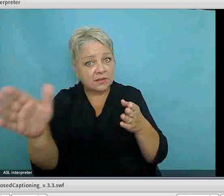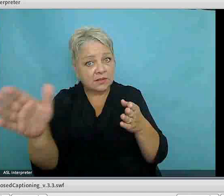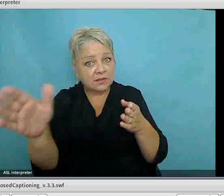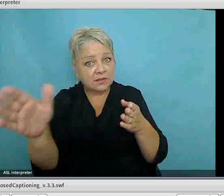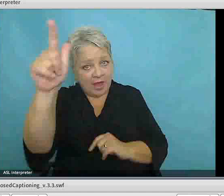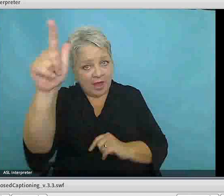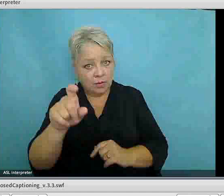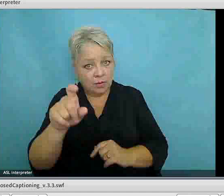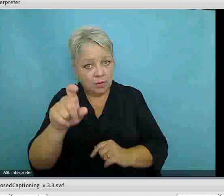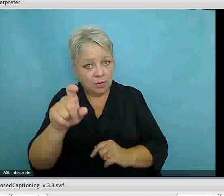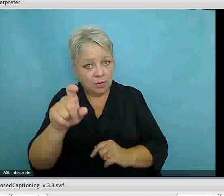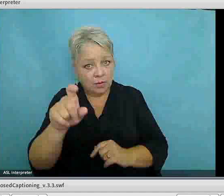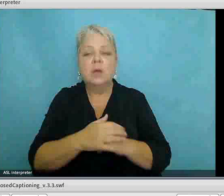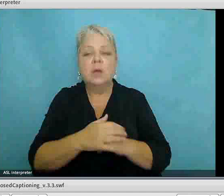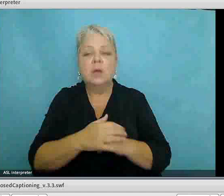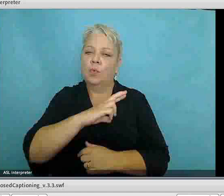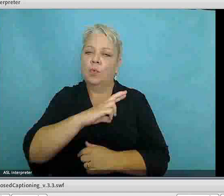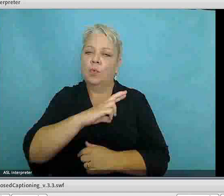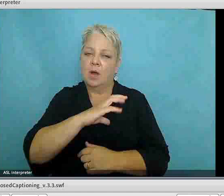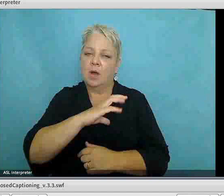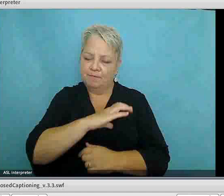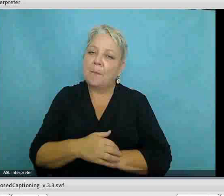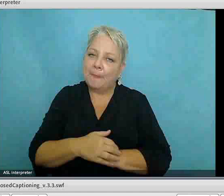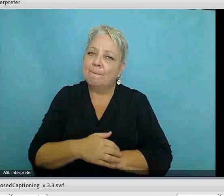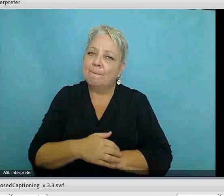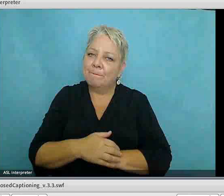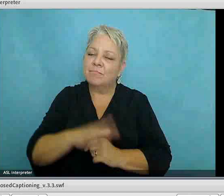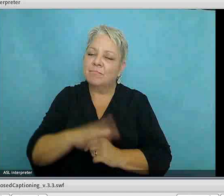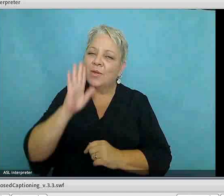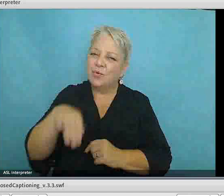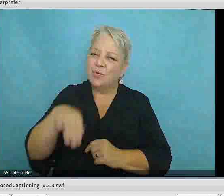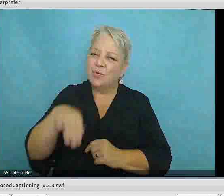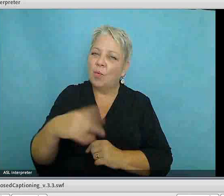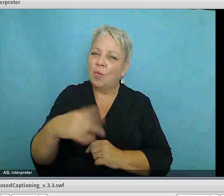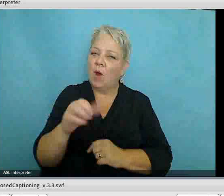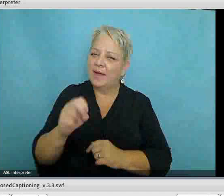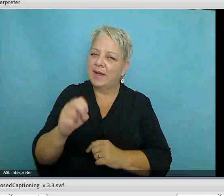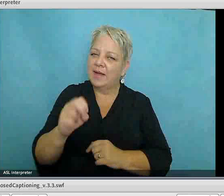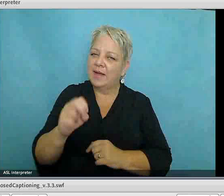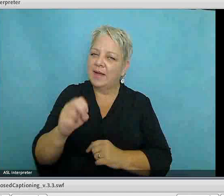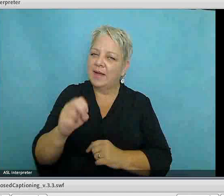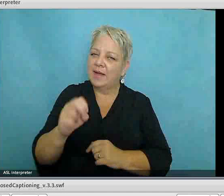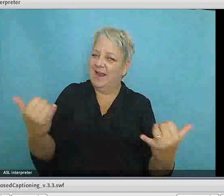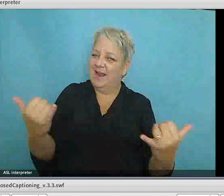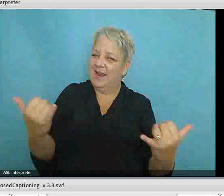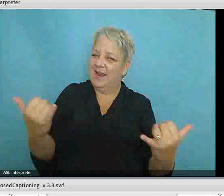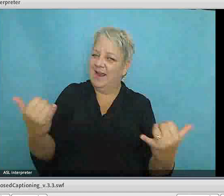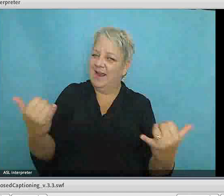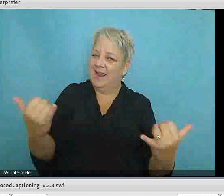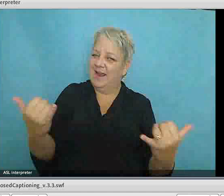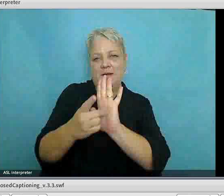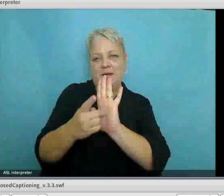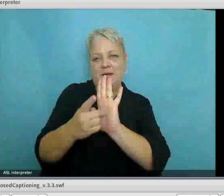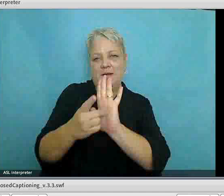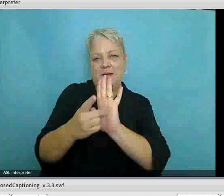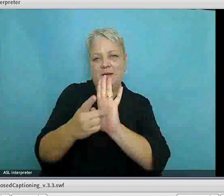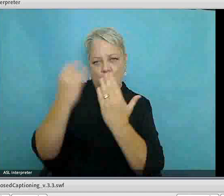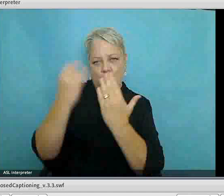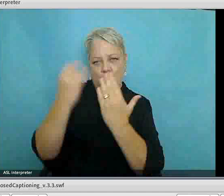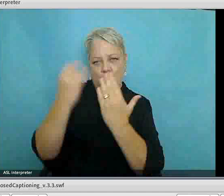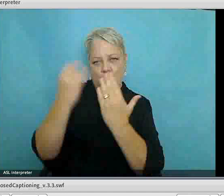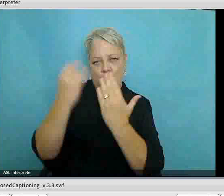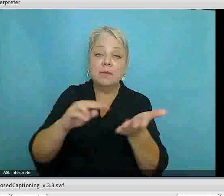The federal government has, through CMS, allowed states this opportunity to try some new things